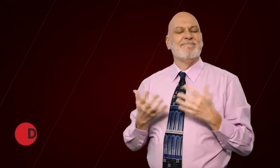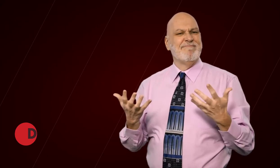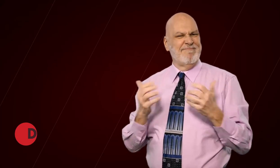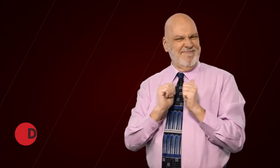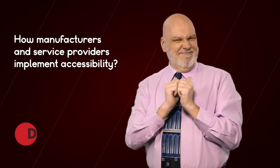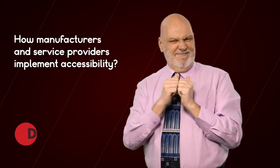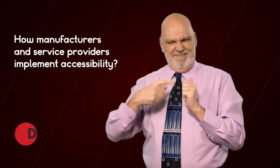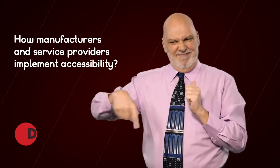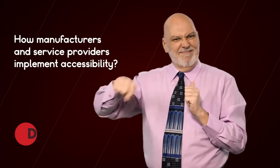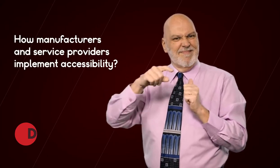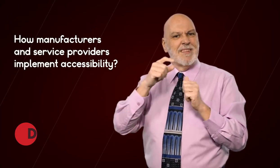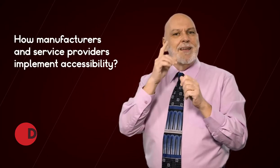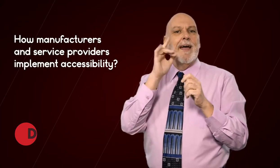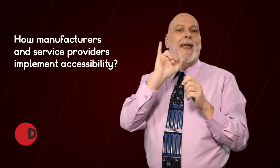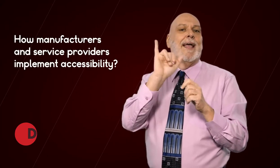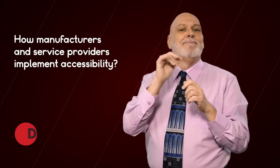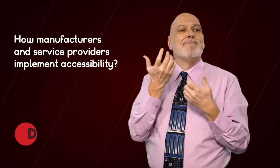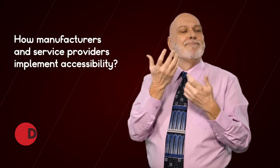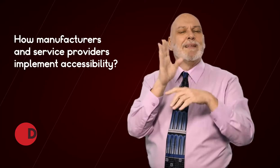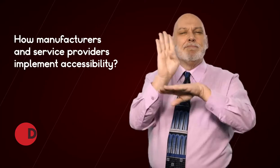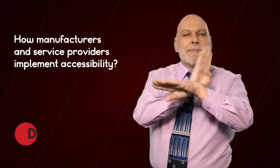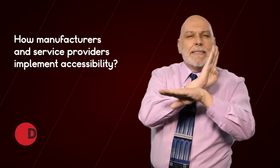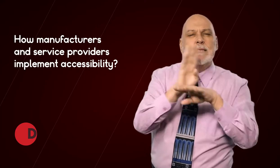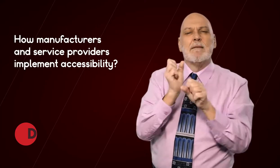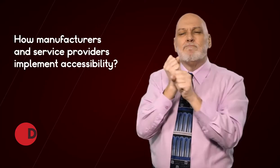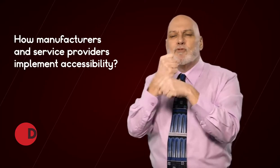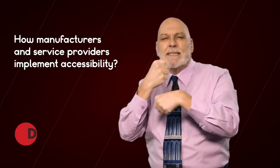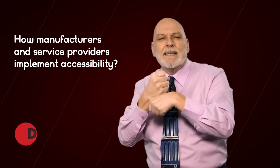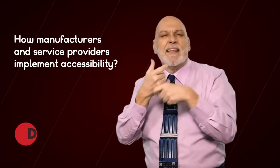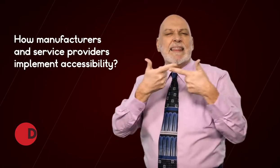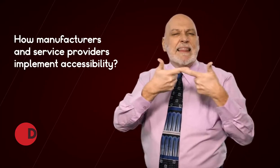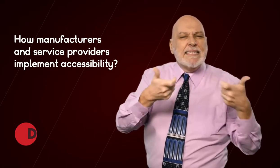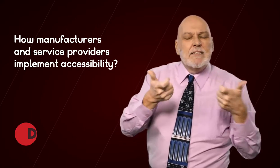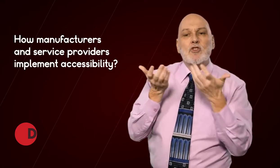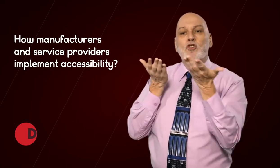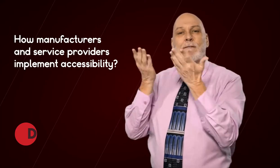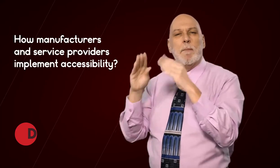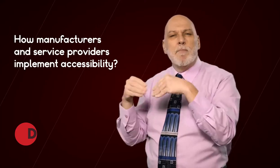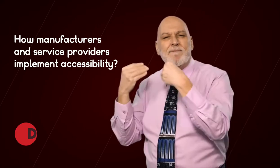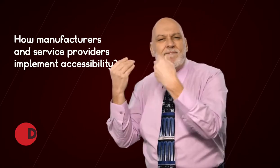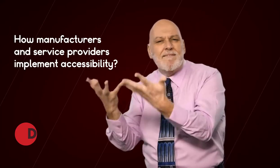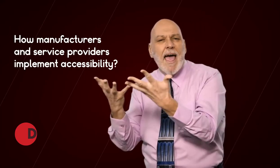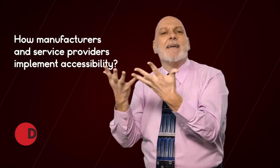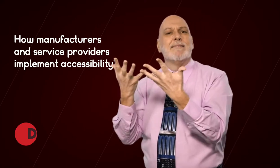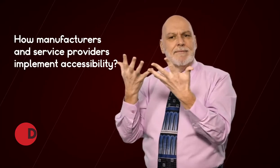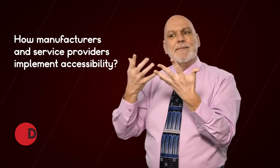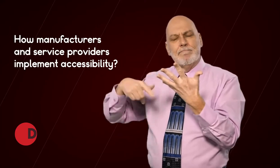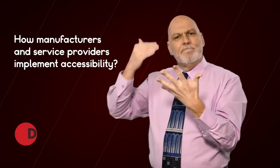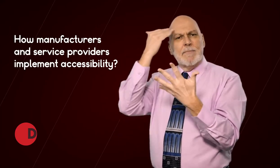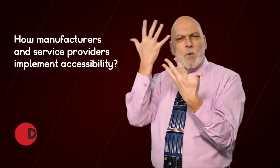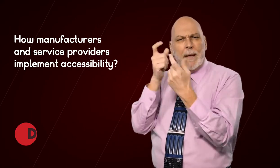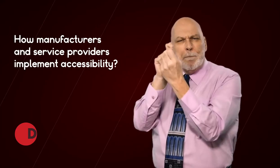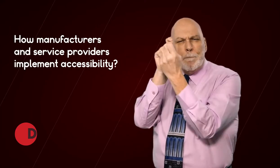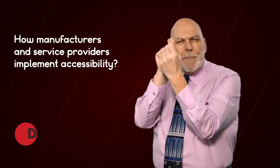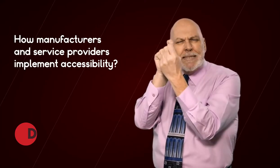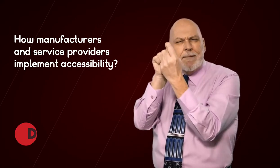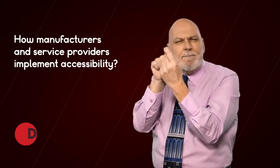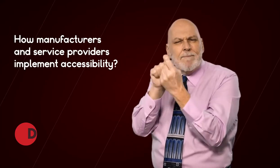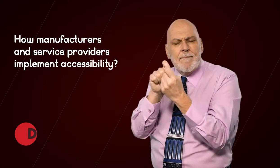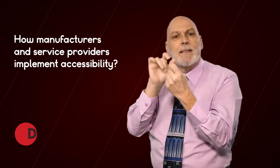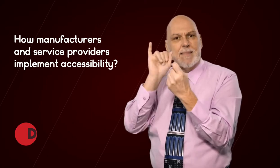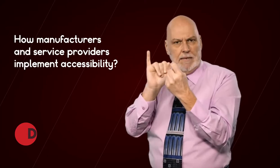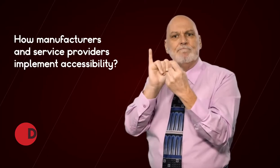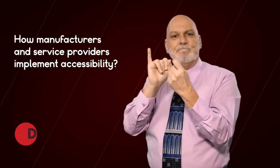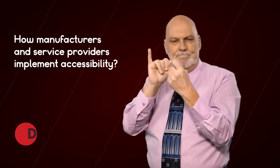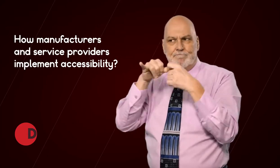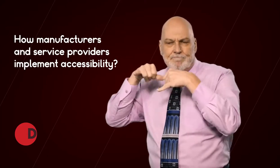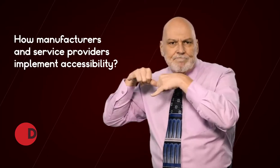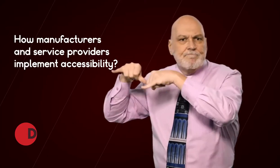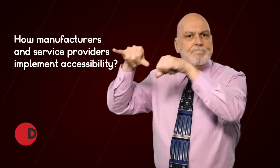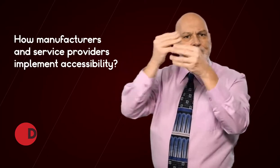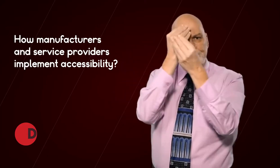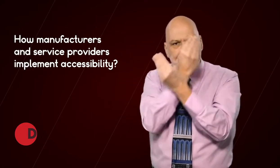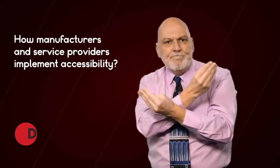How would manufacturers and service providers know